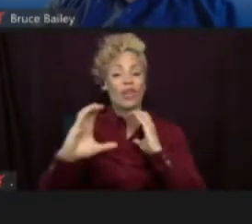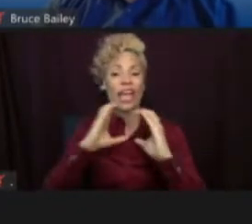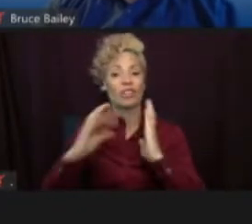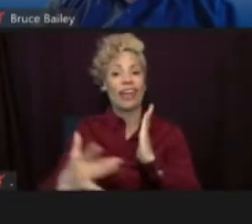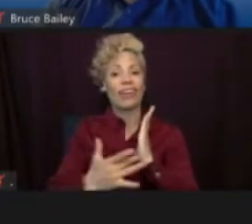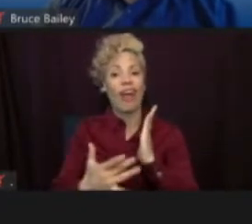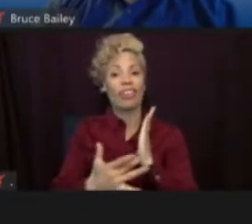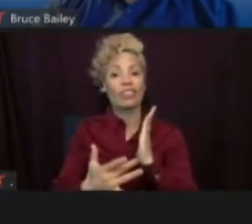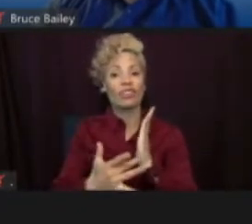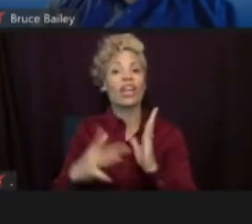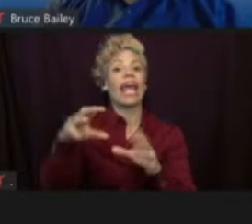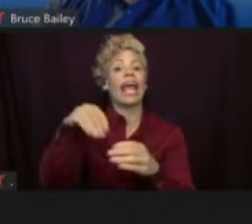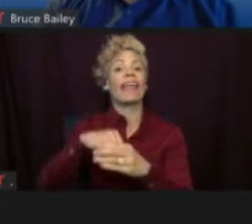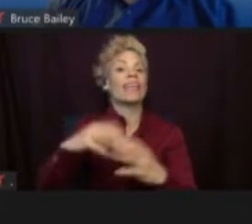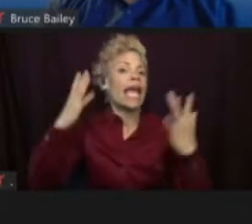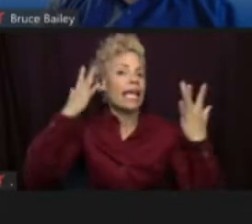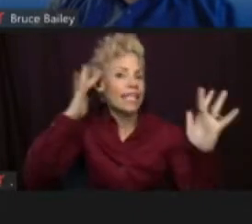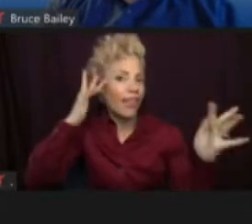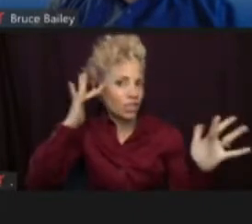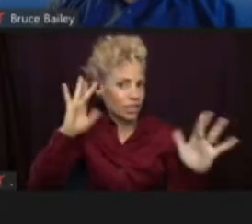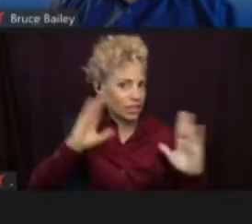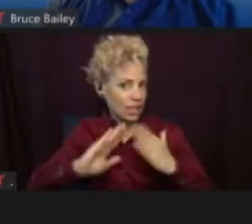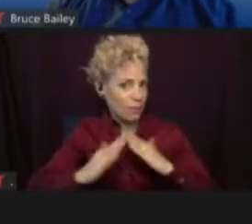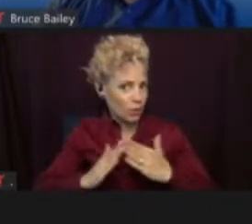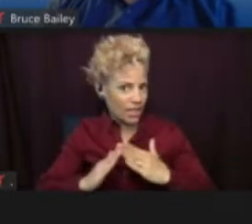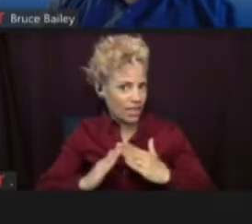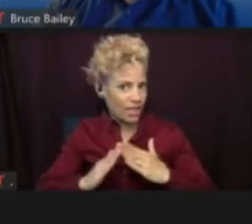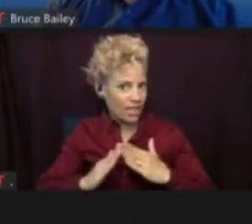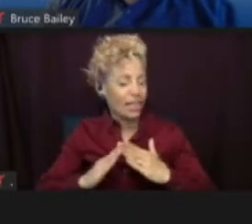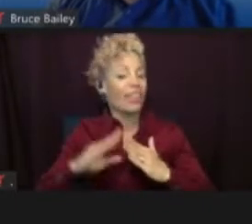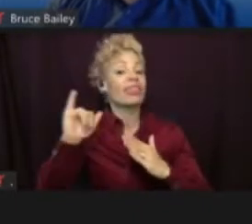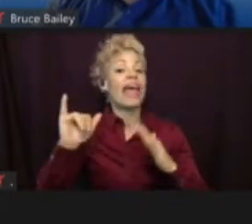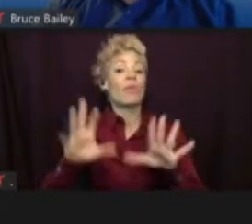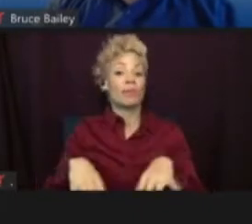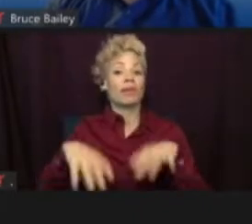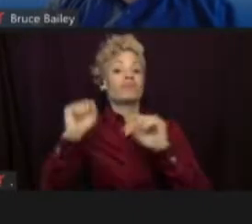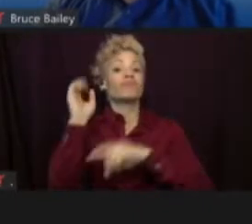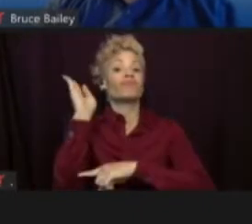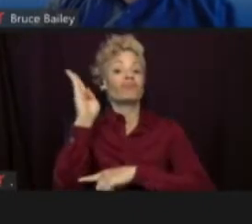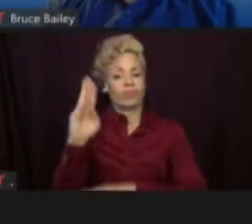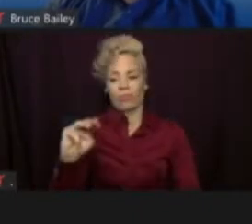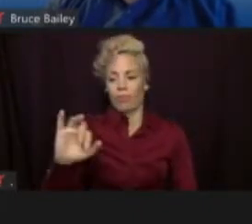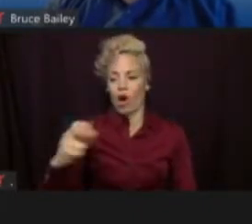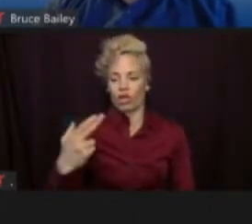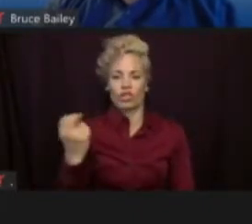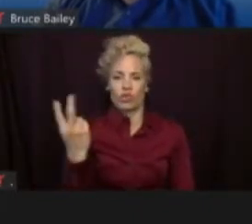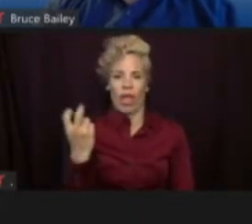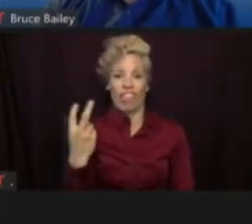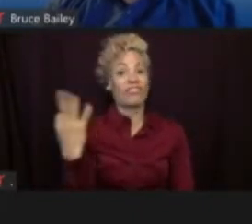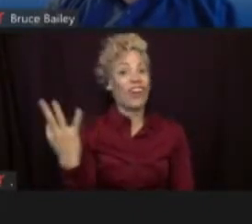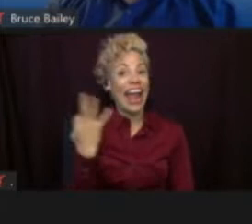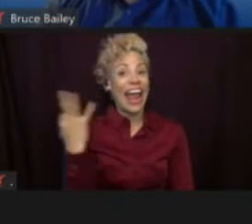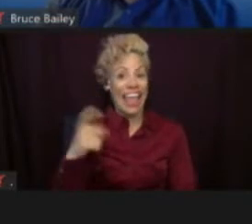in the Intelligence Community." And that will be held this Friday, March 12th, at 8:00 AM Pacific Standard Time,